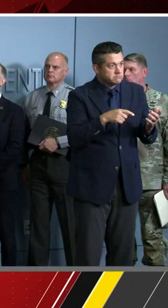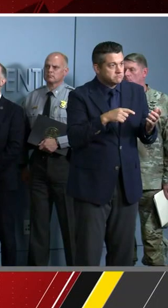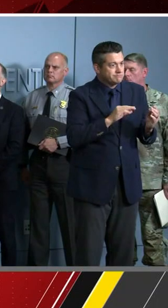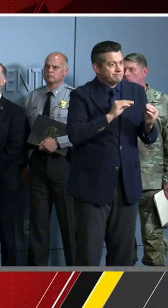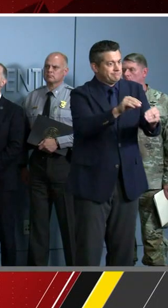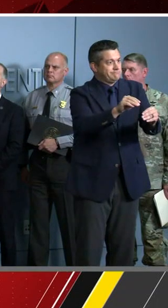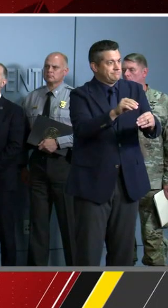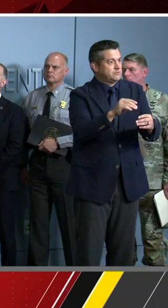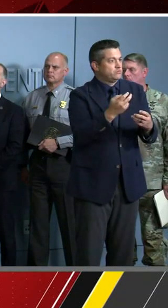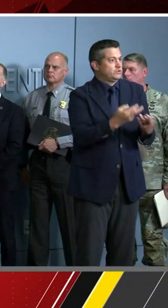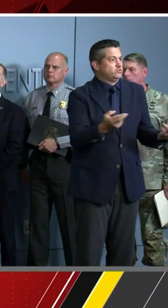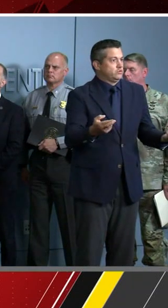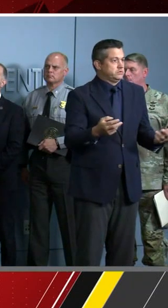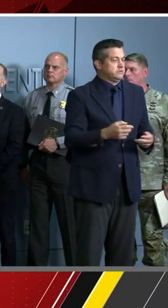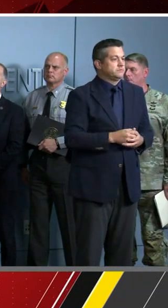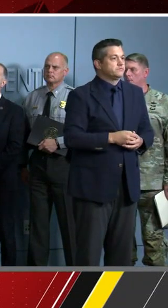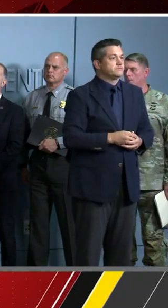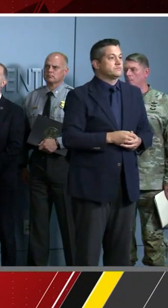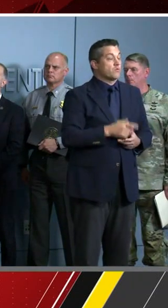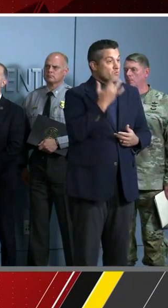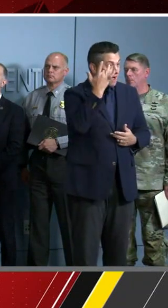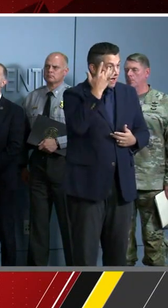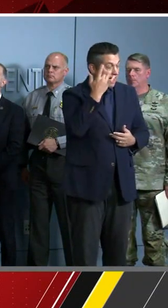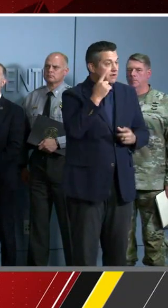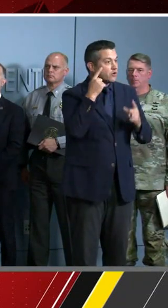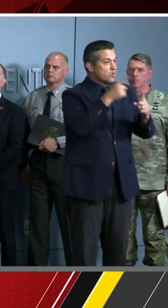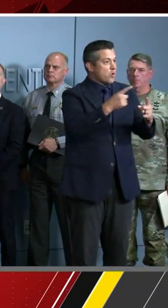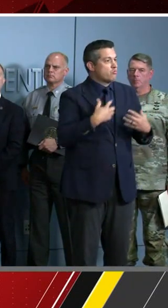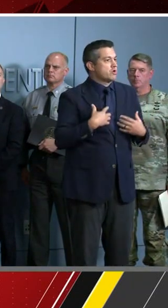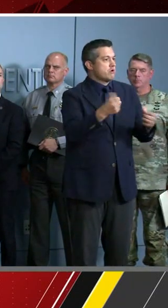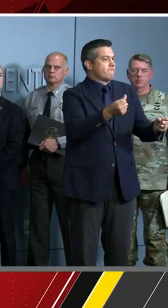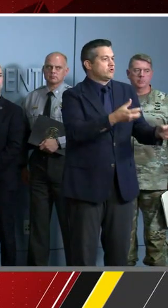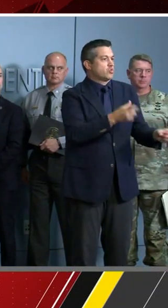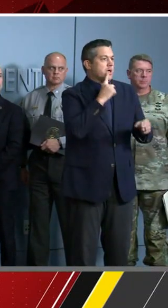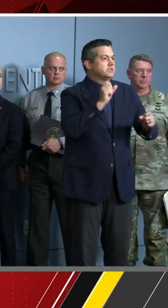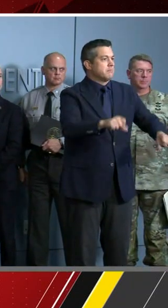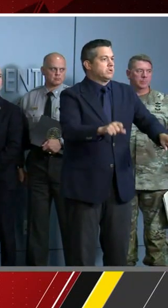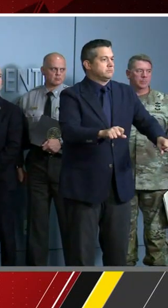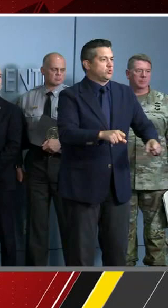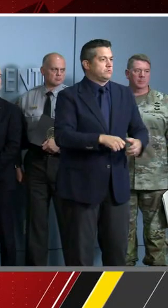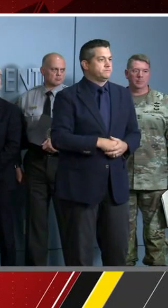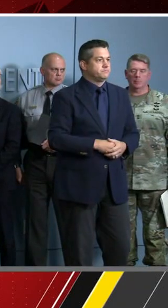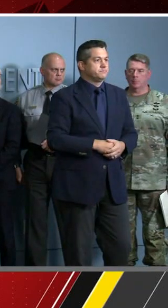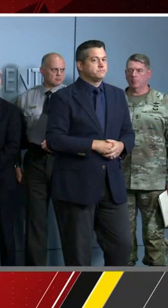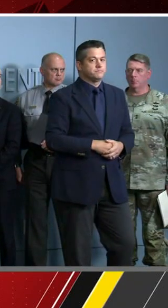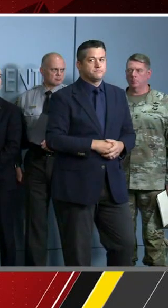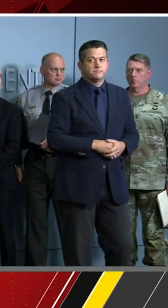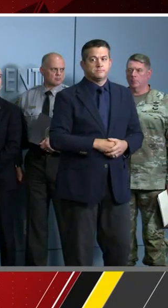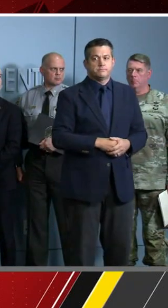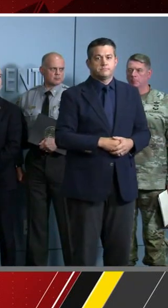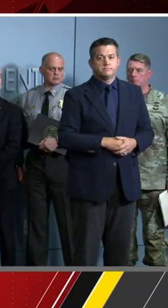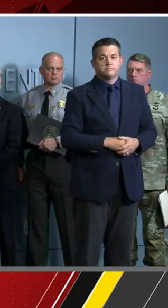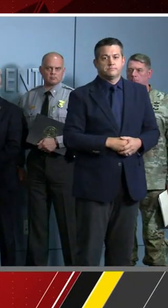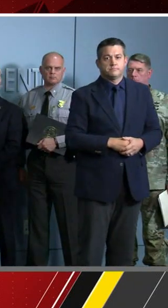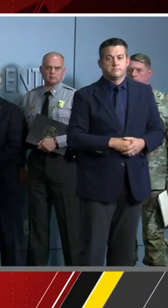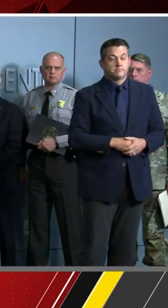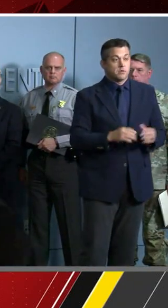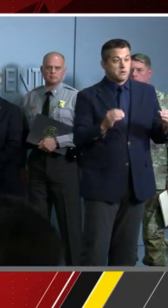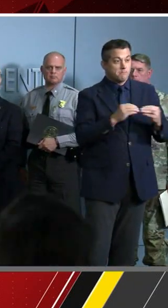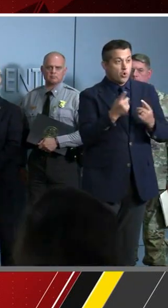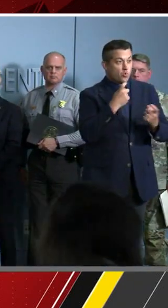protected and that we can